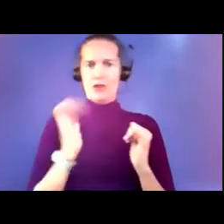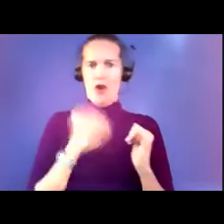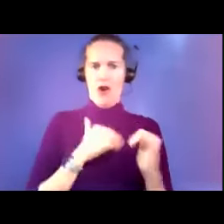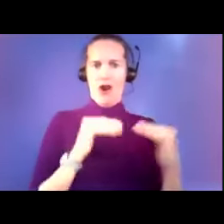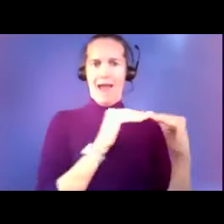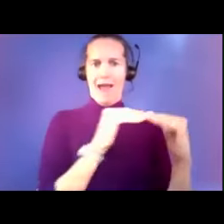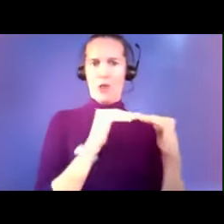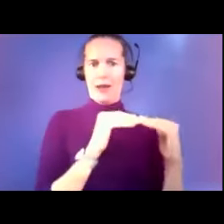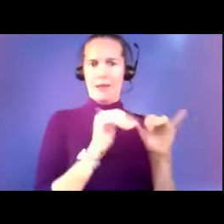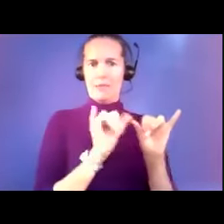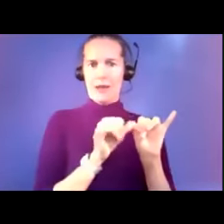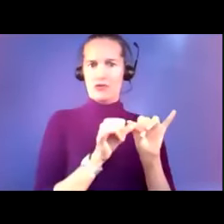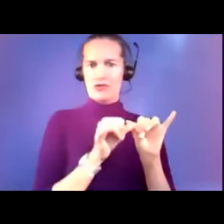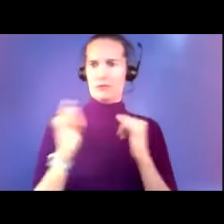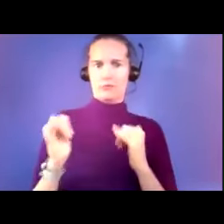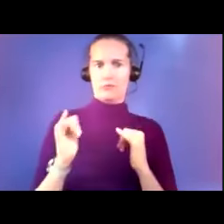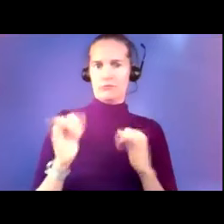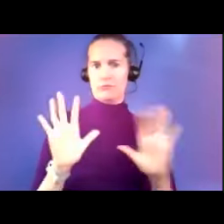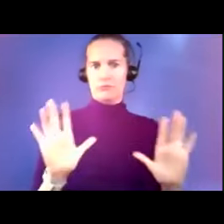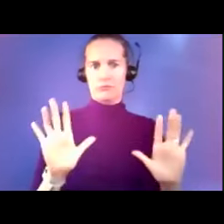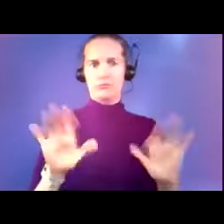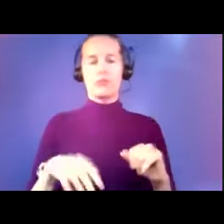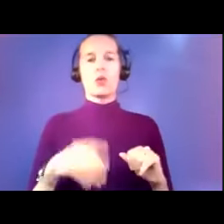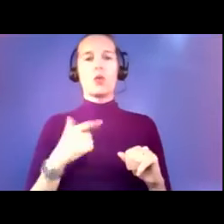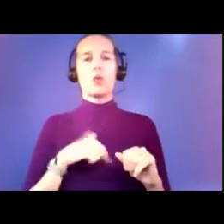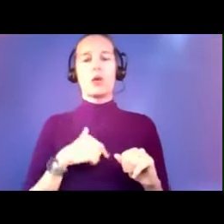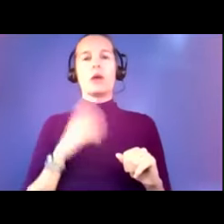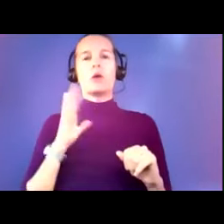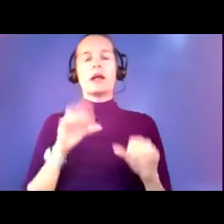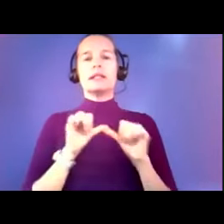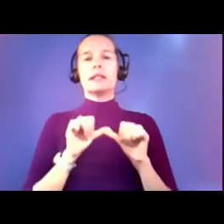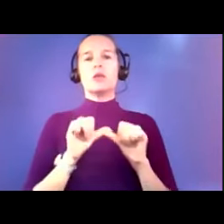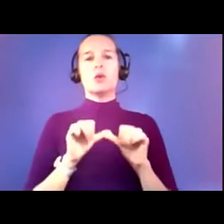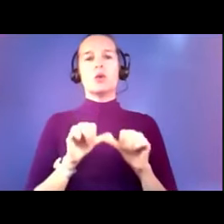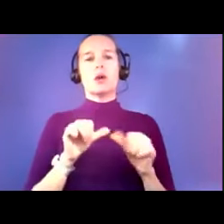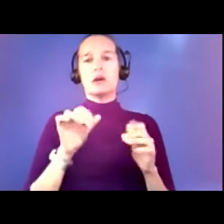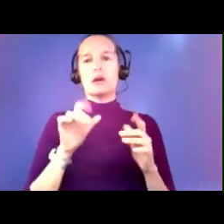We plan to continue targeted testing, case finding, bilingual, bicultural outreach in